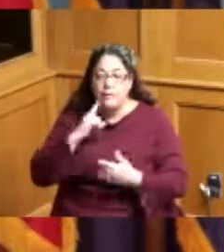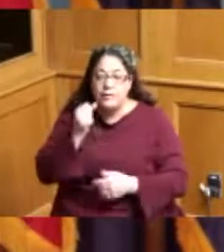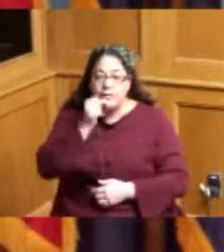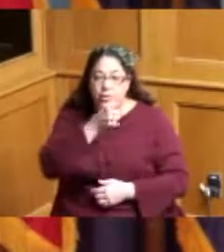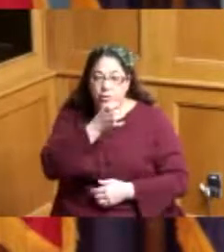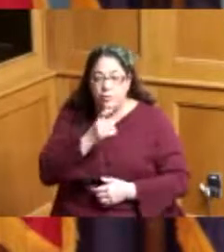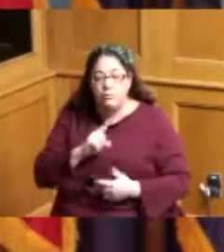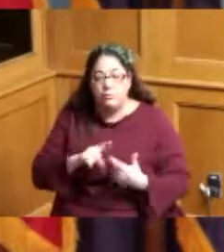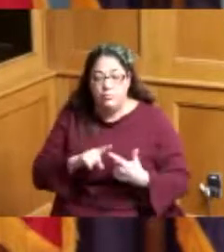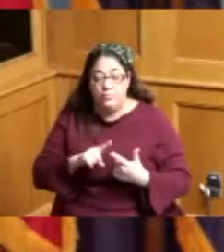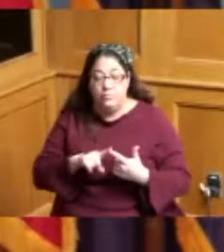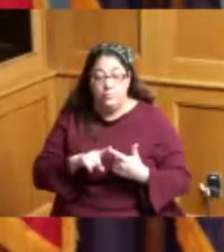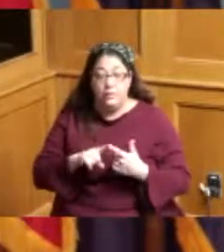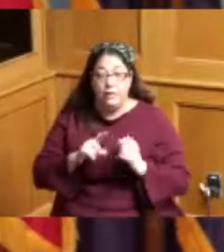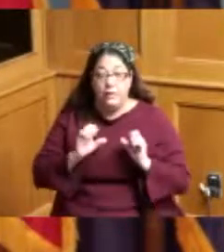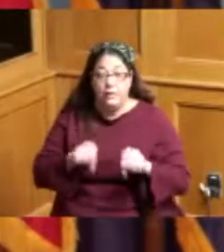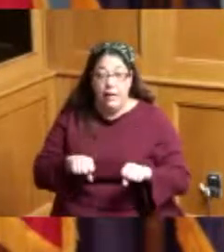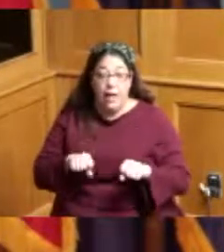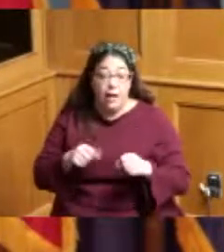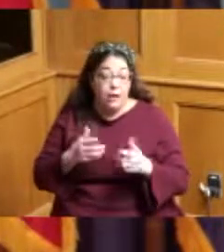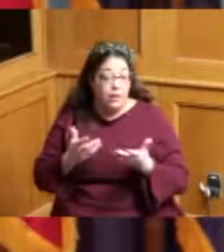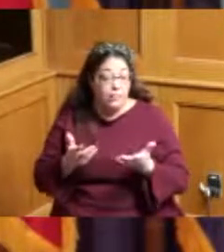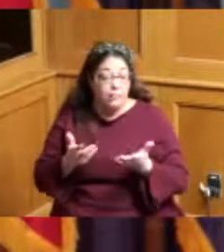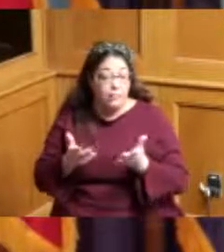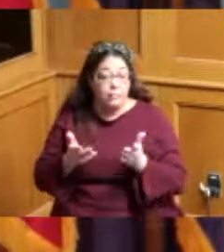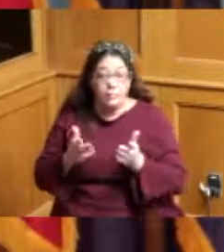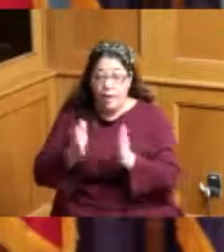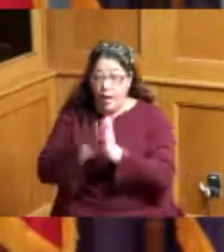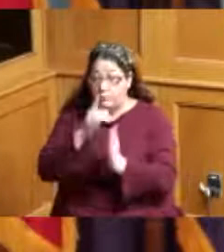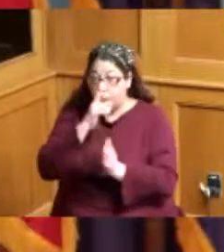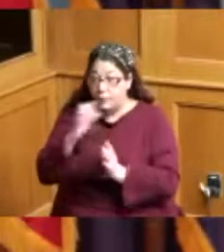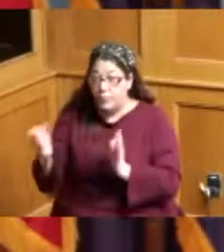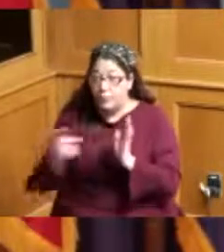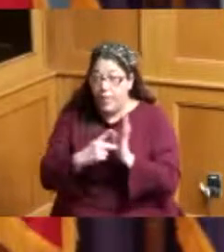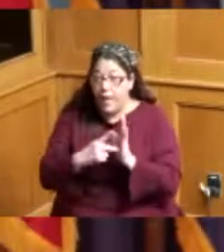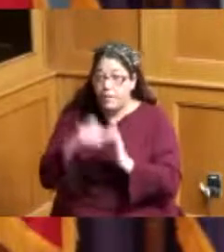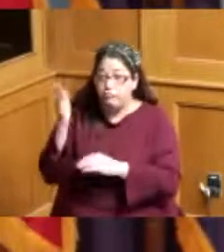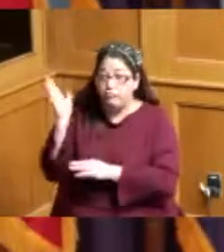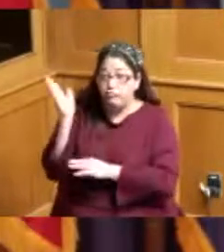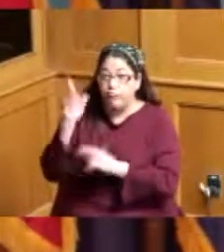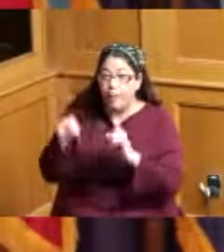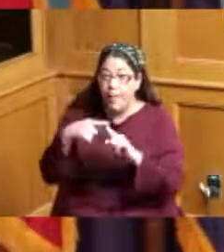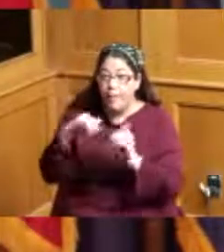if there's possible to have have you come back and present where are we on this is it out on